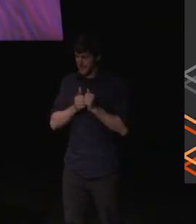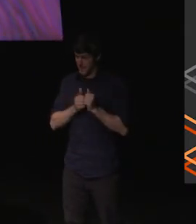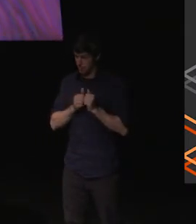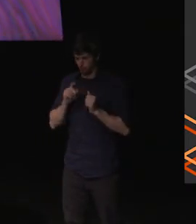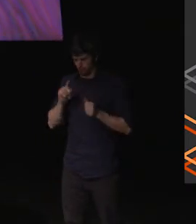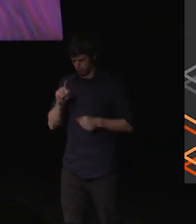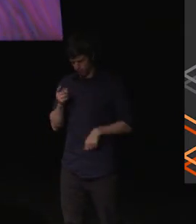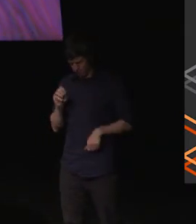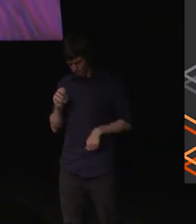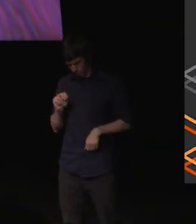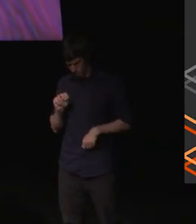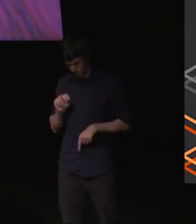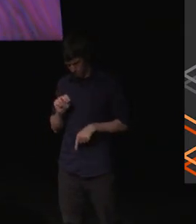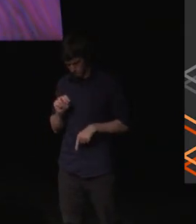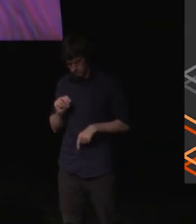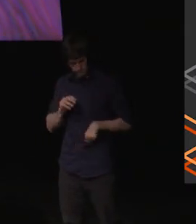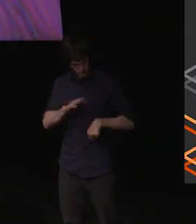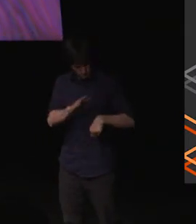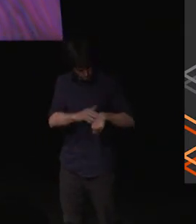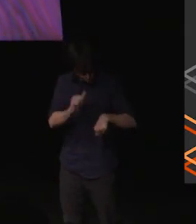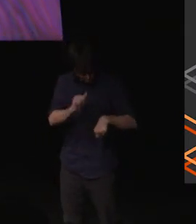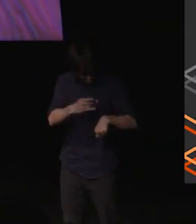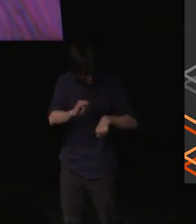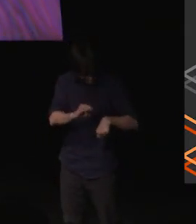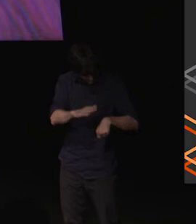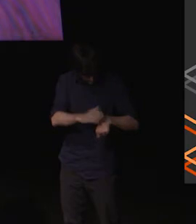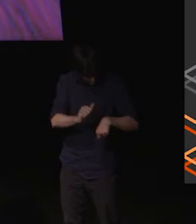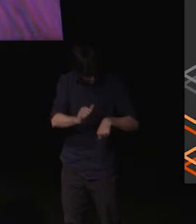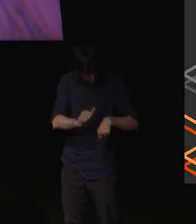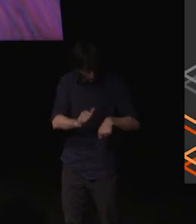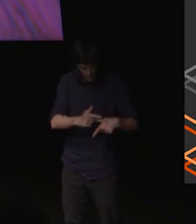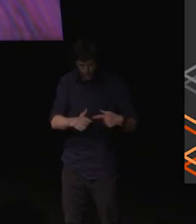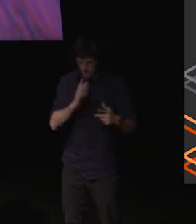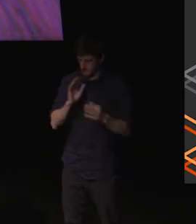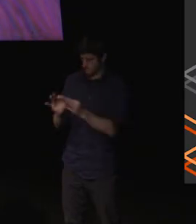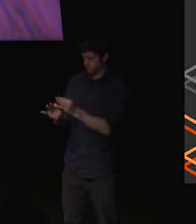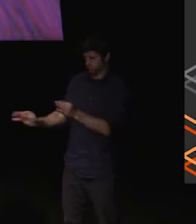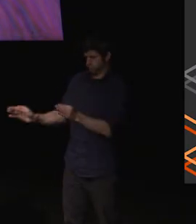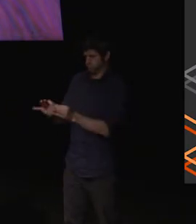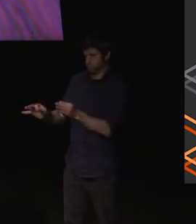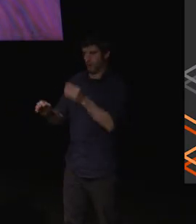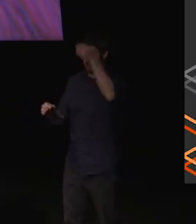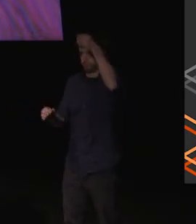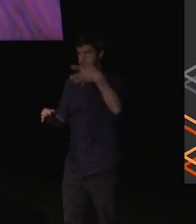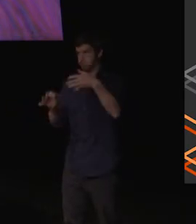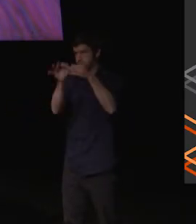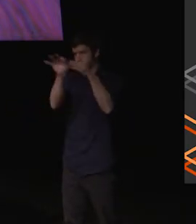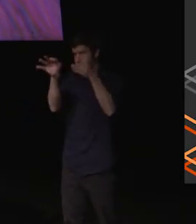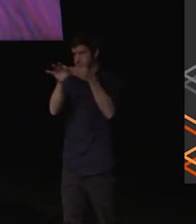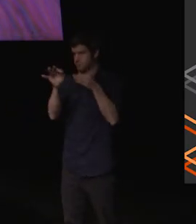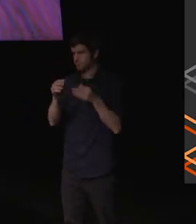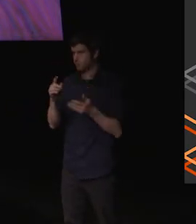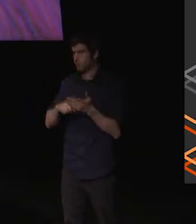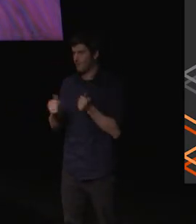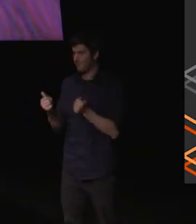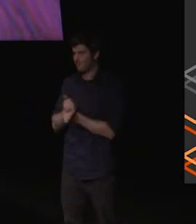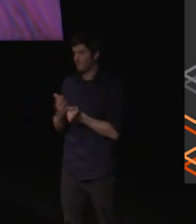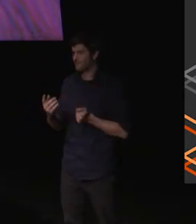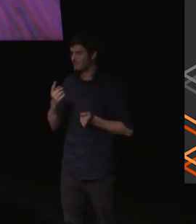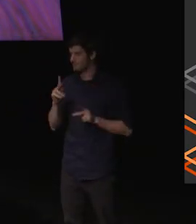so you call this API and then all of a sudden, you will start getting transcripts for anything people say. I didn't show the API where you set the language code